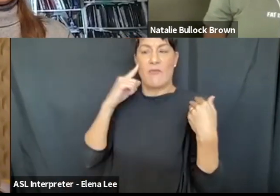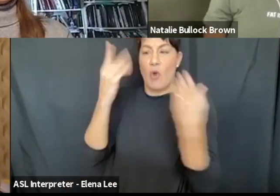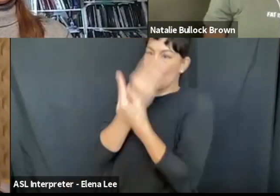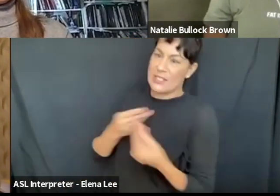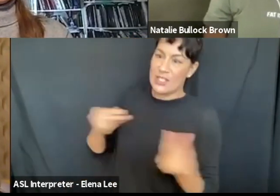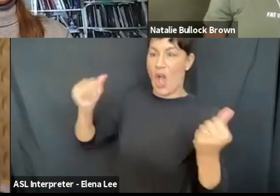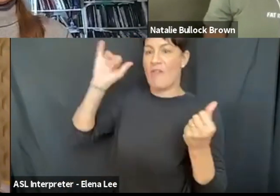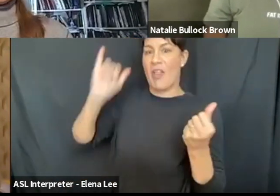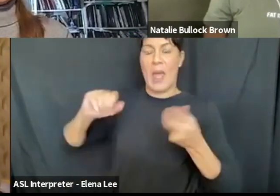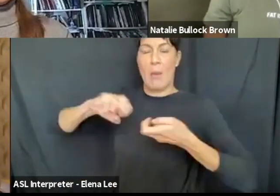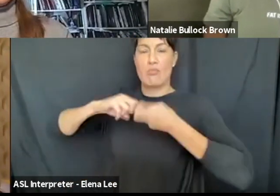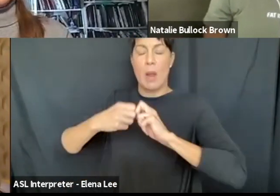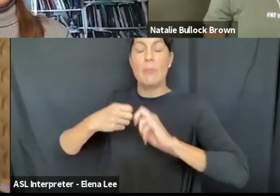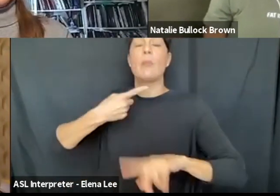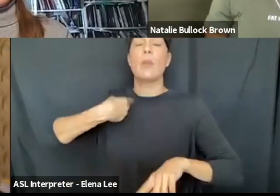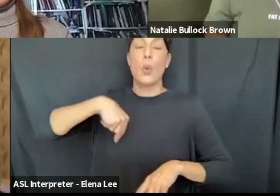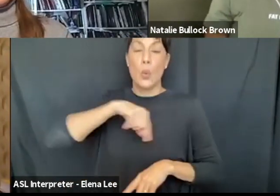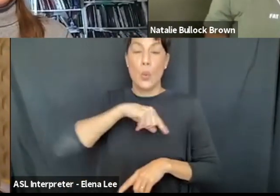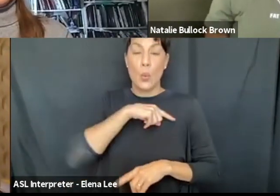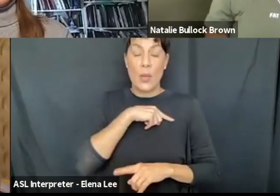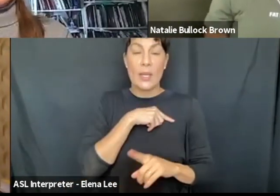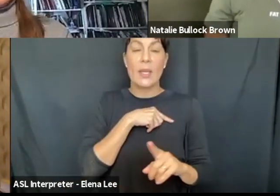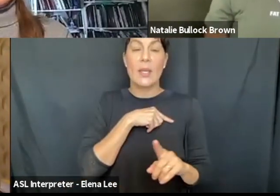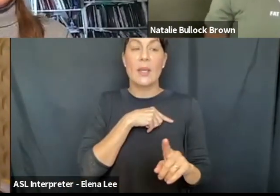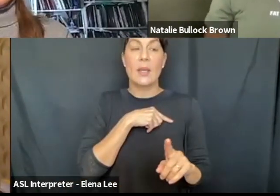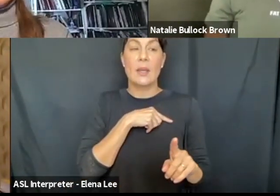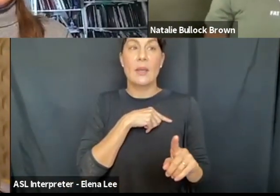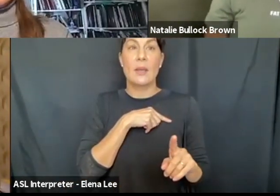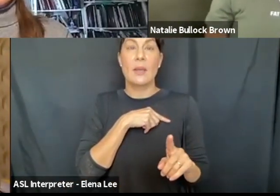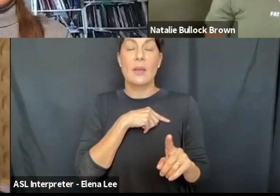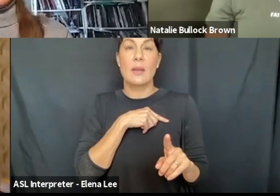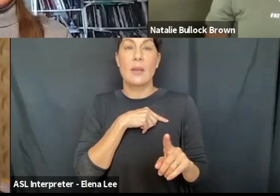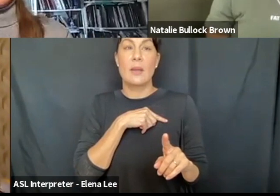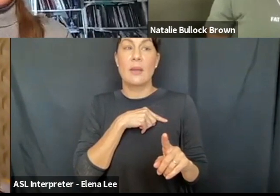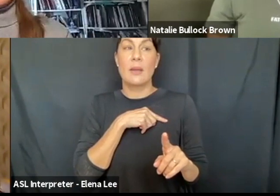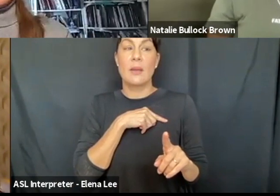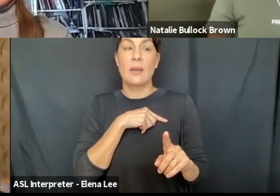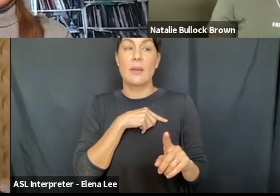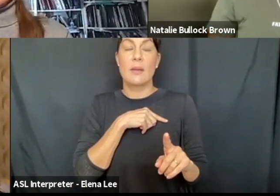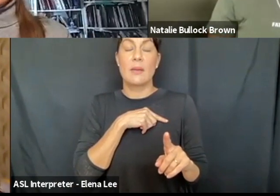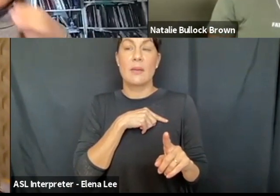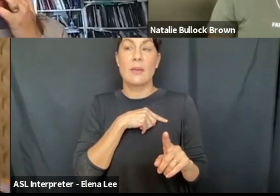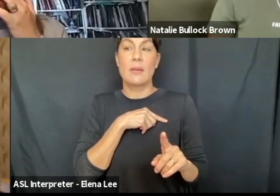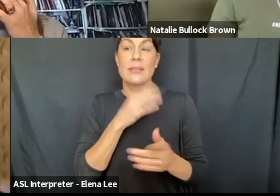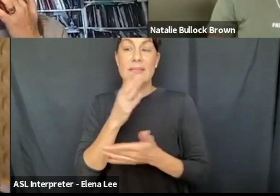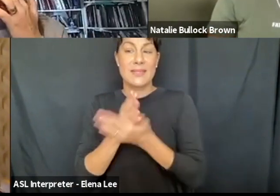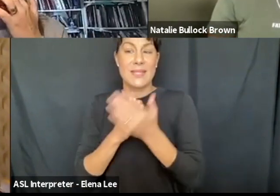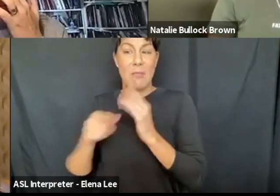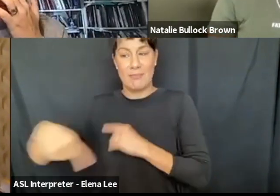That it's gonna, I think, shares on the same. There's this expectation that by sharing the story